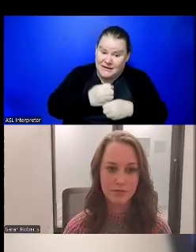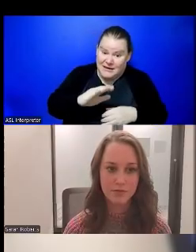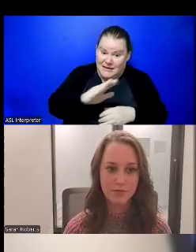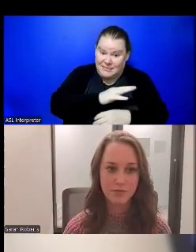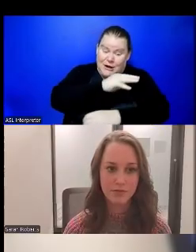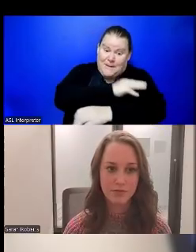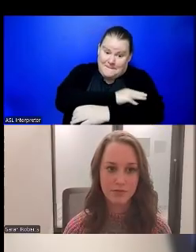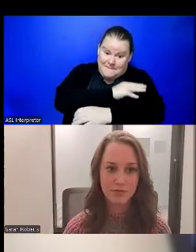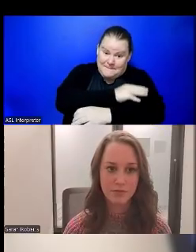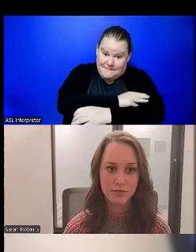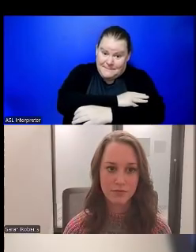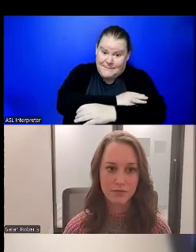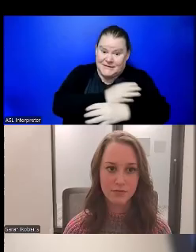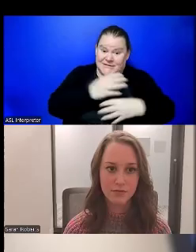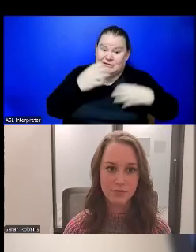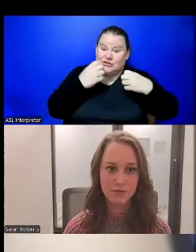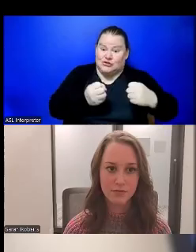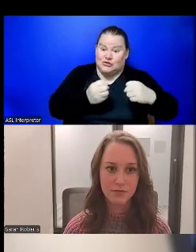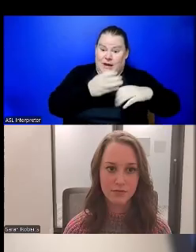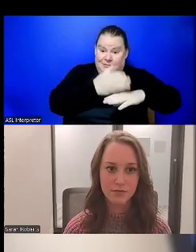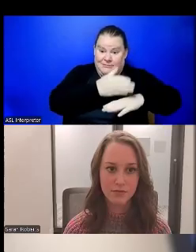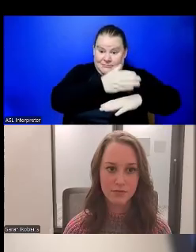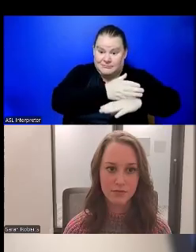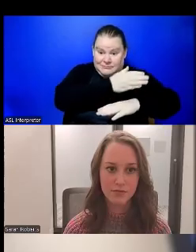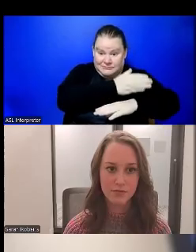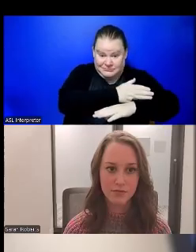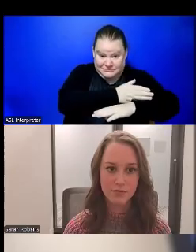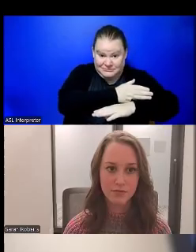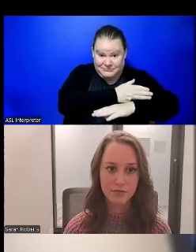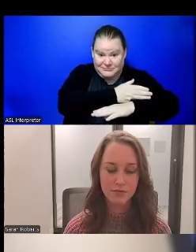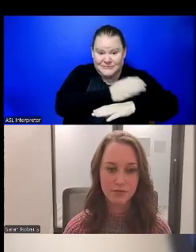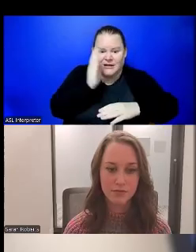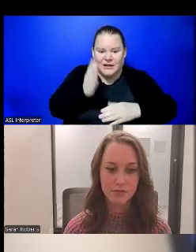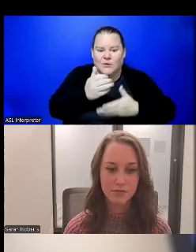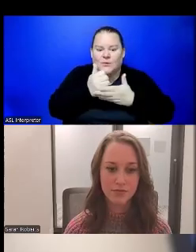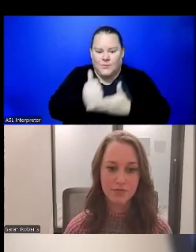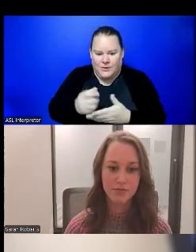and muscle strength to improve, that will help them in pretty